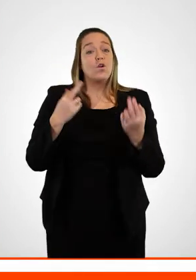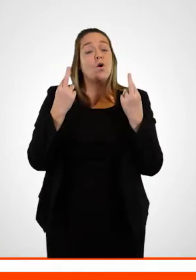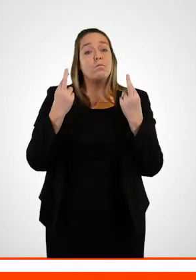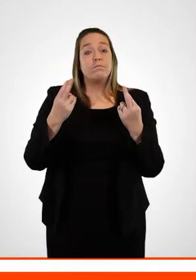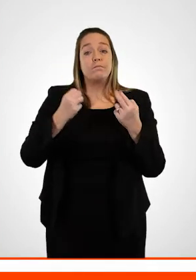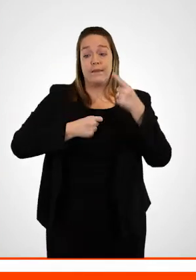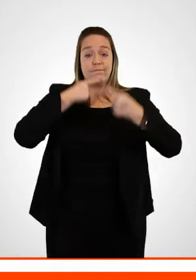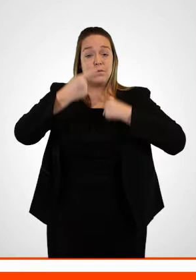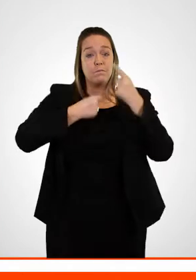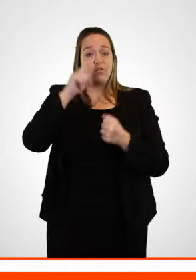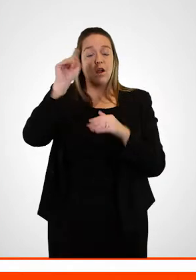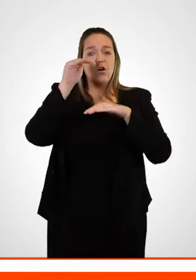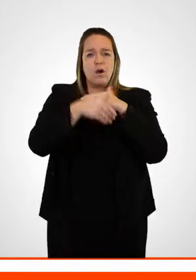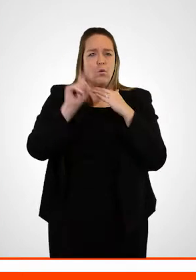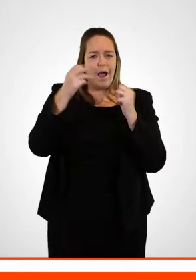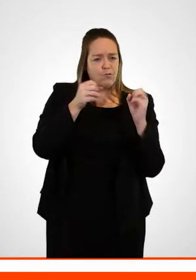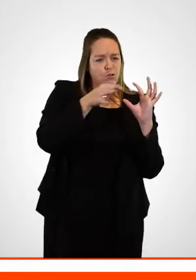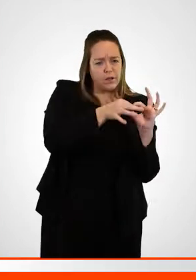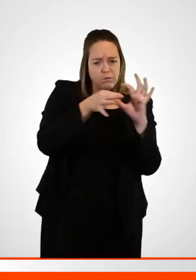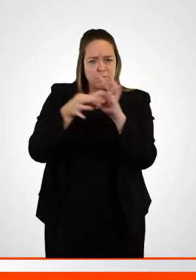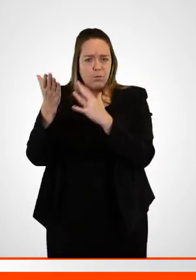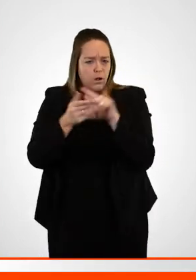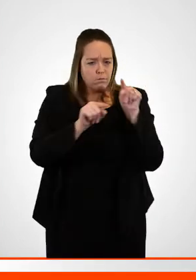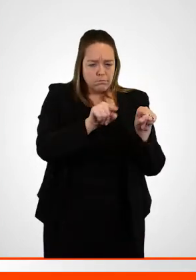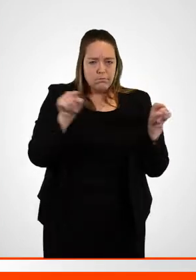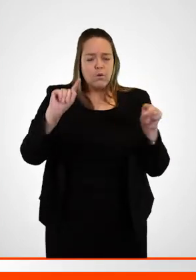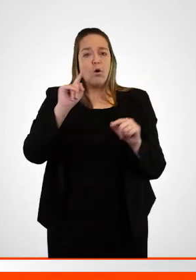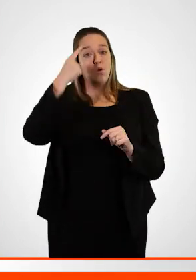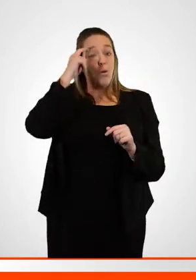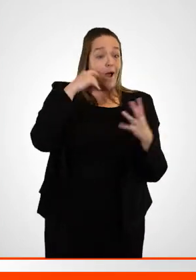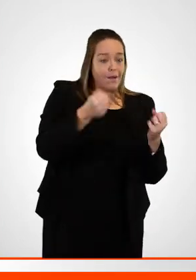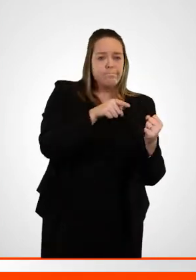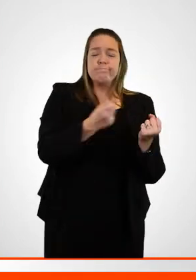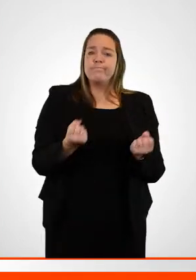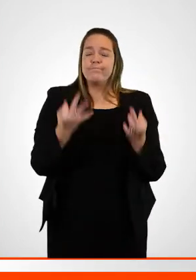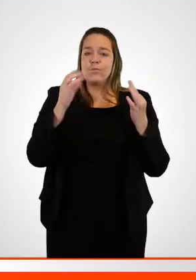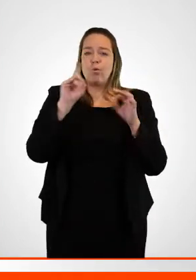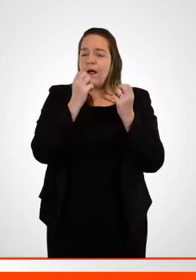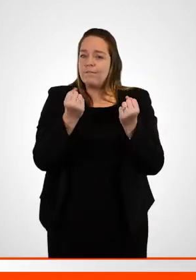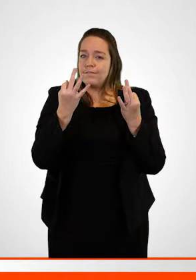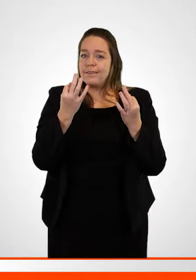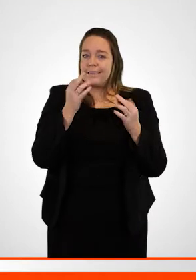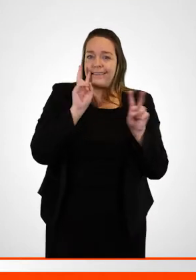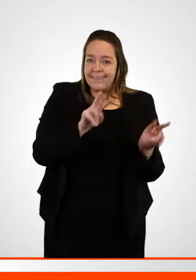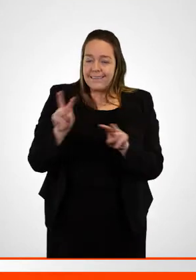And I hope this information about some of the relationships that we're seeing, and perhaps not seeing, and particularly, I think, the message I want to leave you with